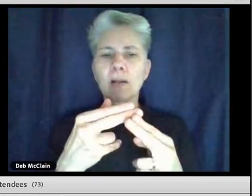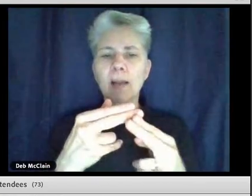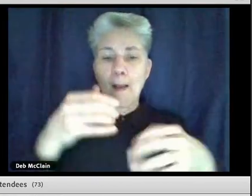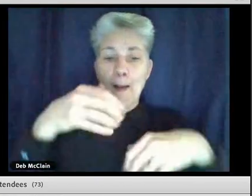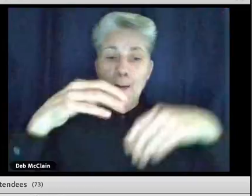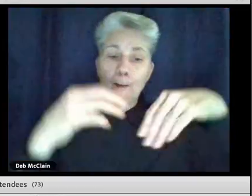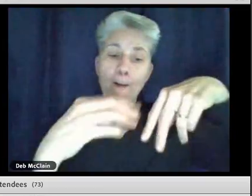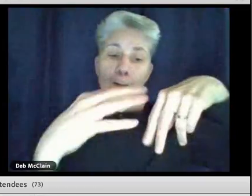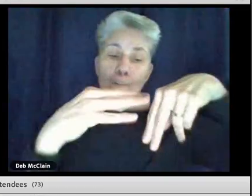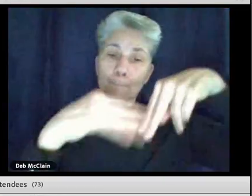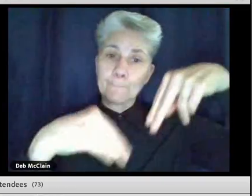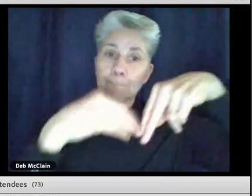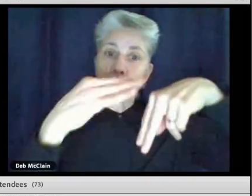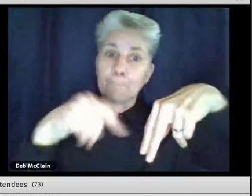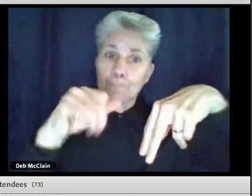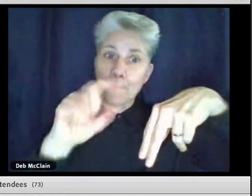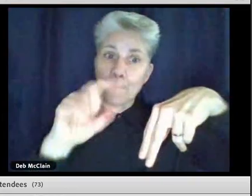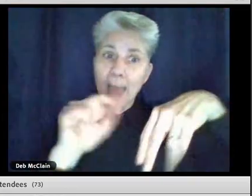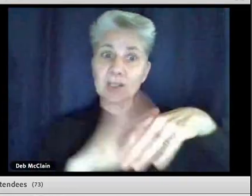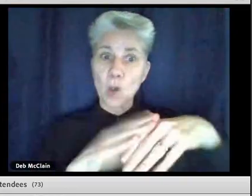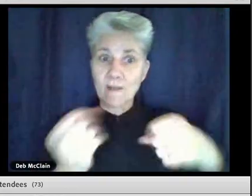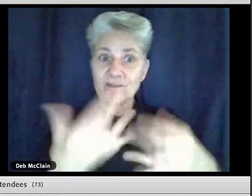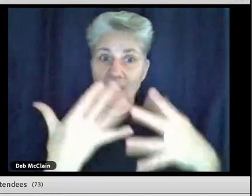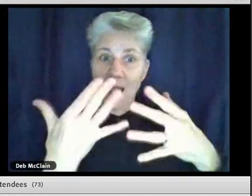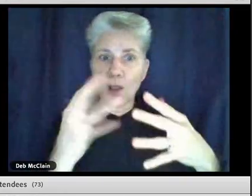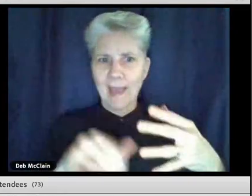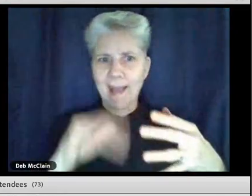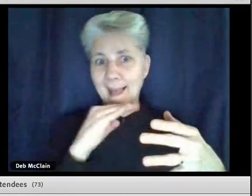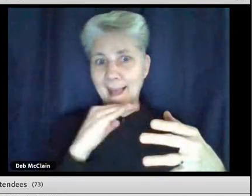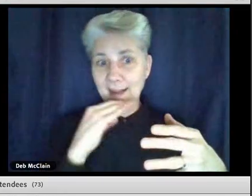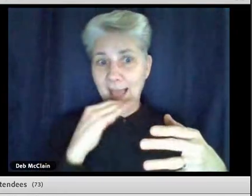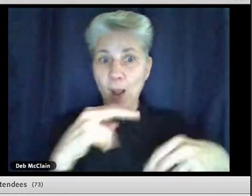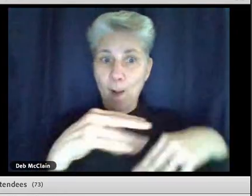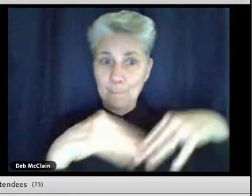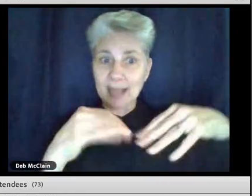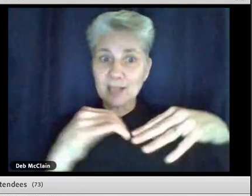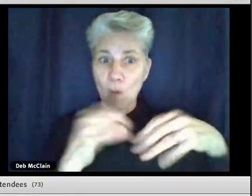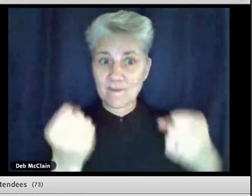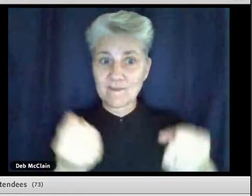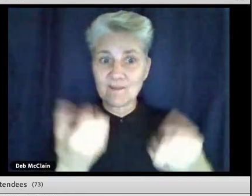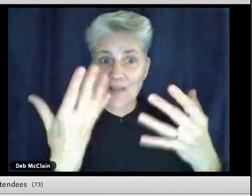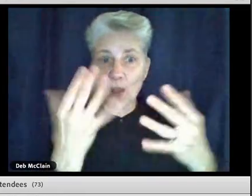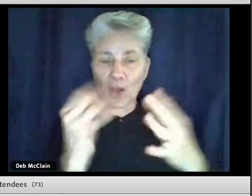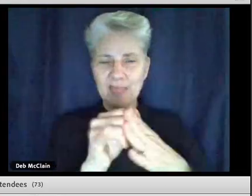and they have what's called a Pants on Fire setting, which means, you know, liar, liar, pants on fire.